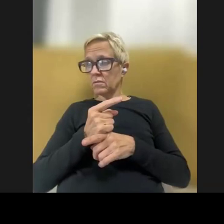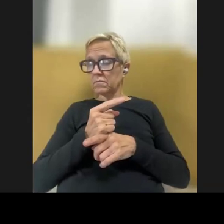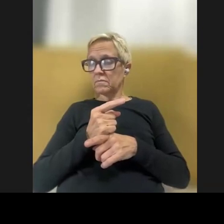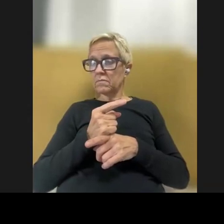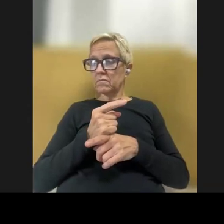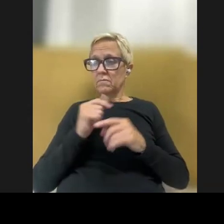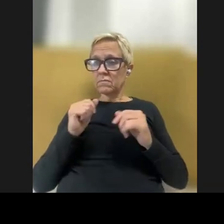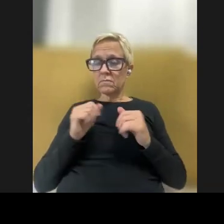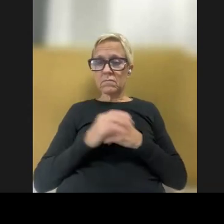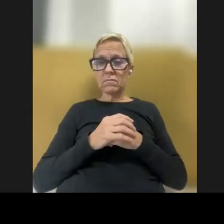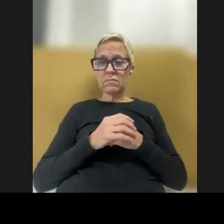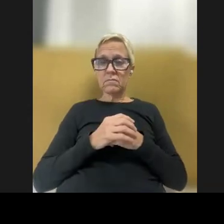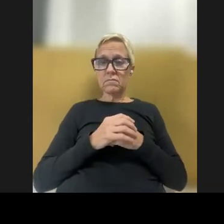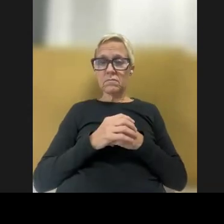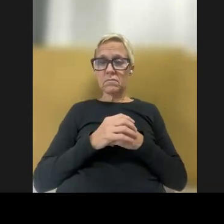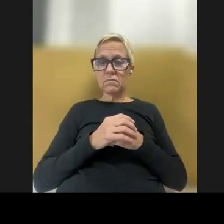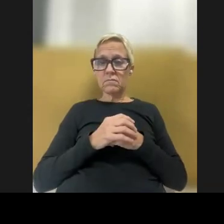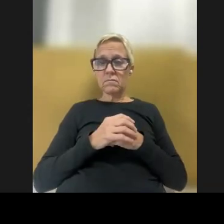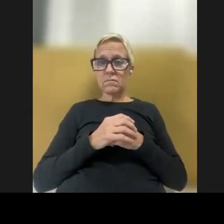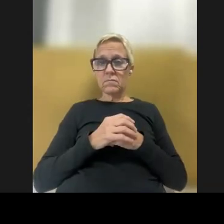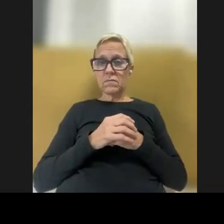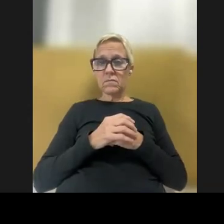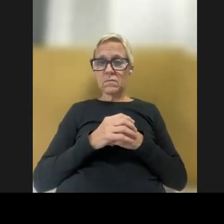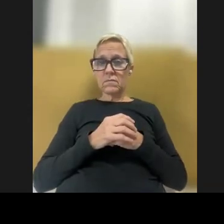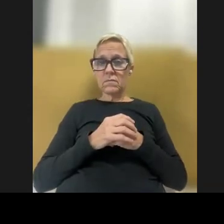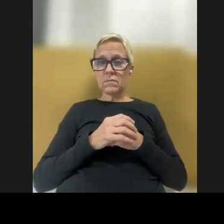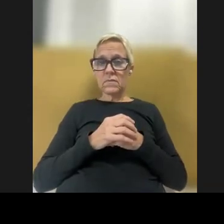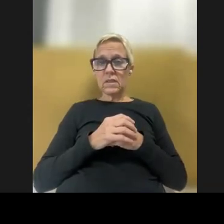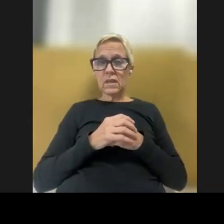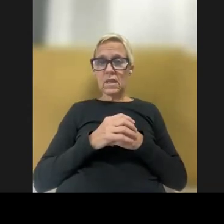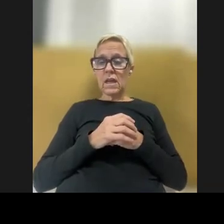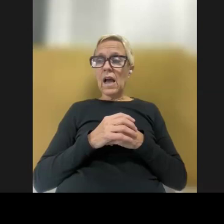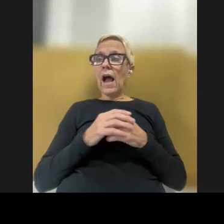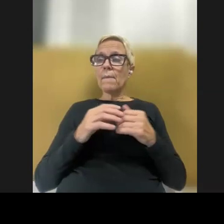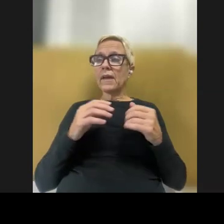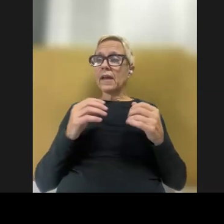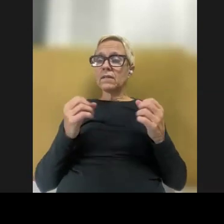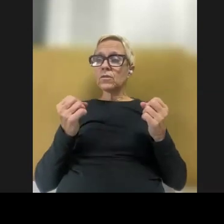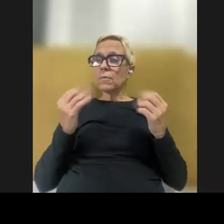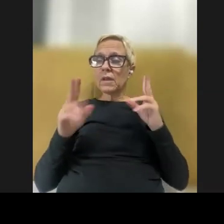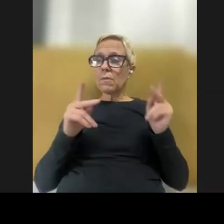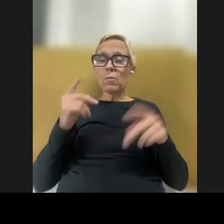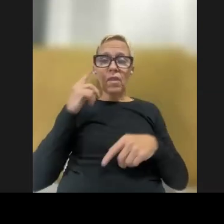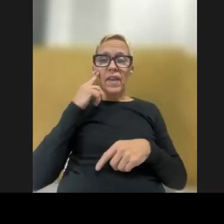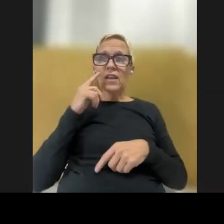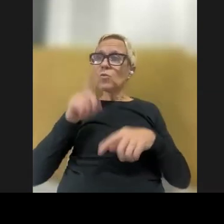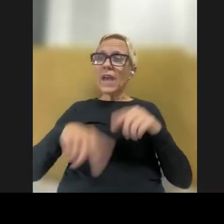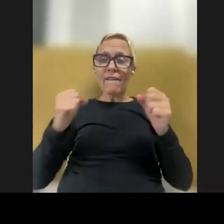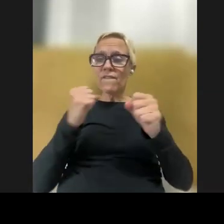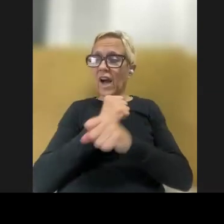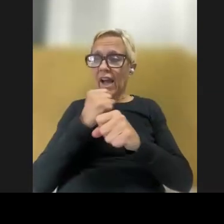We cannot accept status quo and say okay, and allow the system to neglect our brothers and sisters. People that, you know, that don't realize that they can fight it.